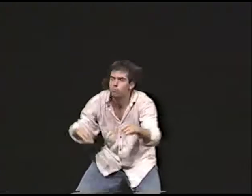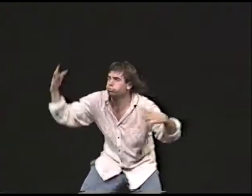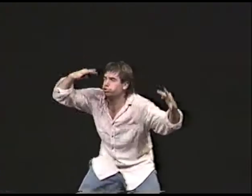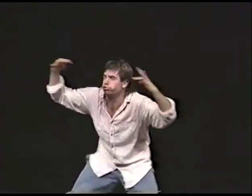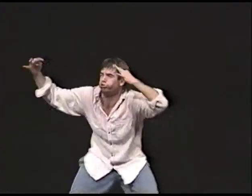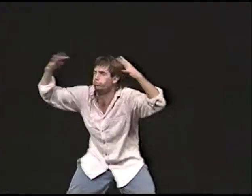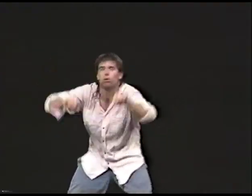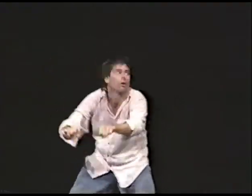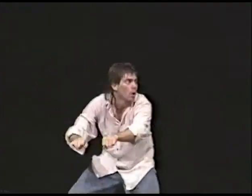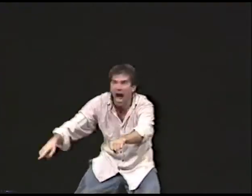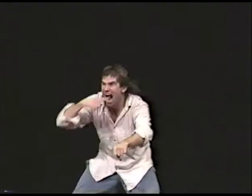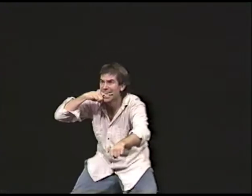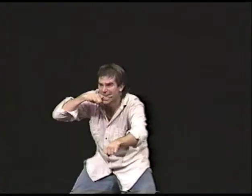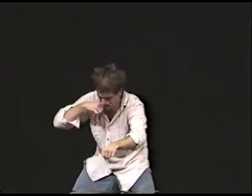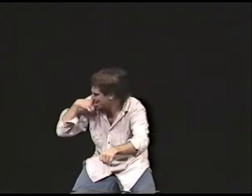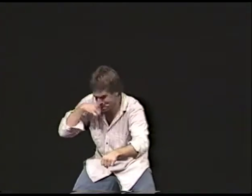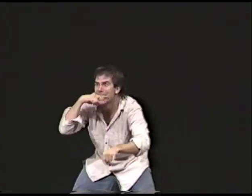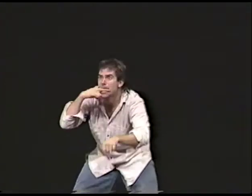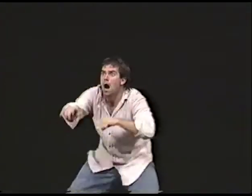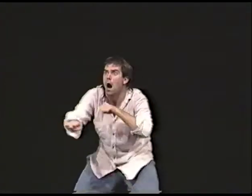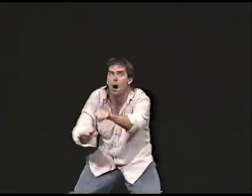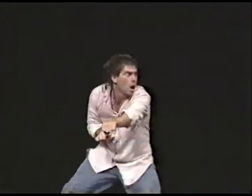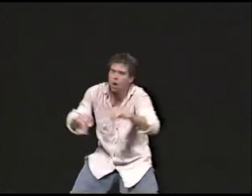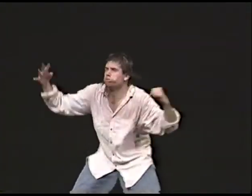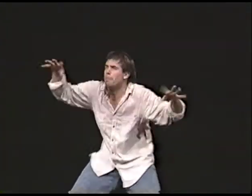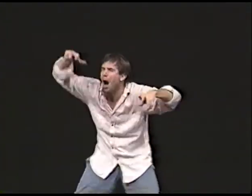[MAKES MACHINE GUN SOUND WITH MOUTH]